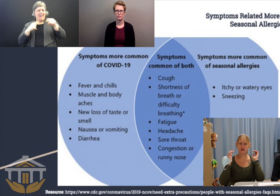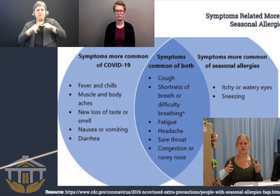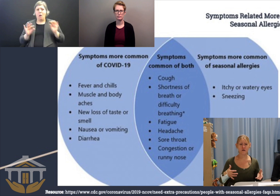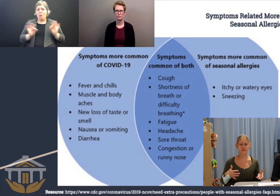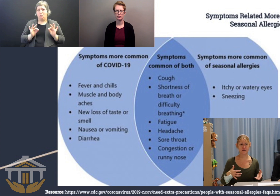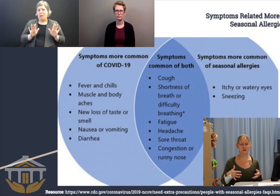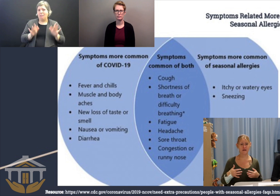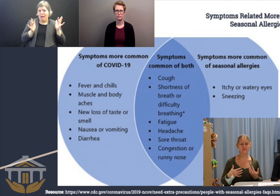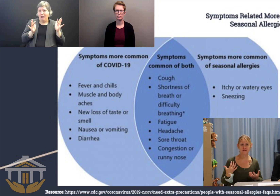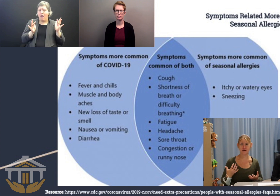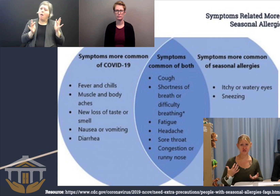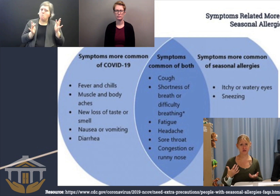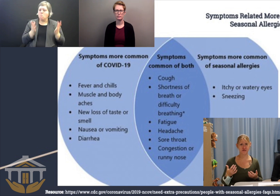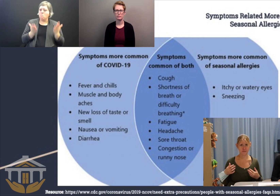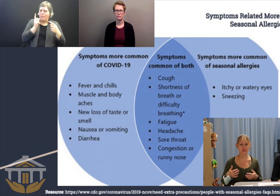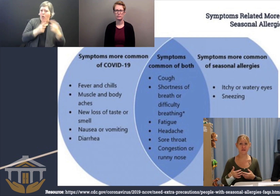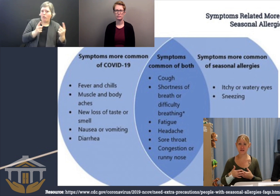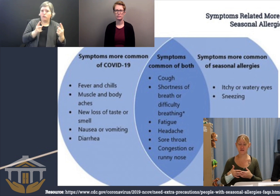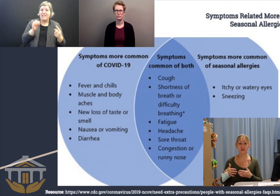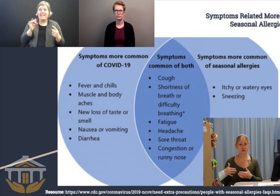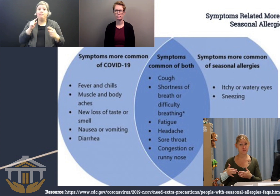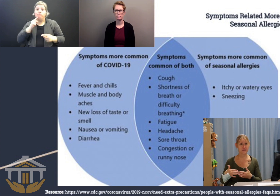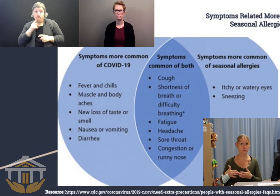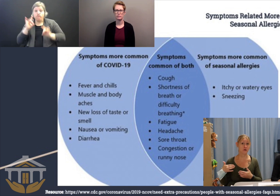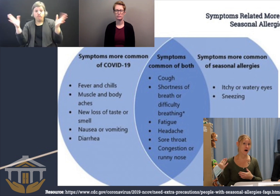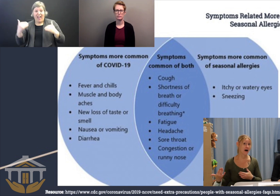in COVID, you'll have fever and chills typically the fever of 100.4 or higher.